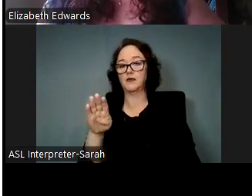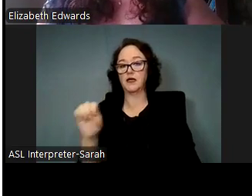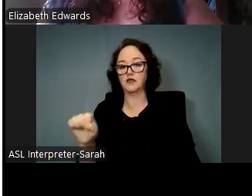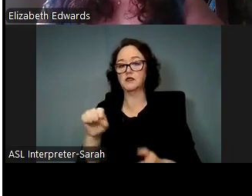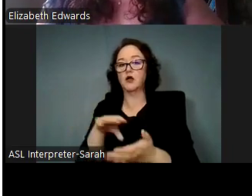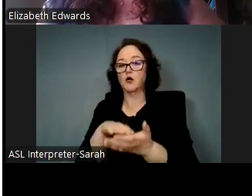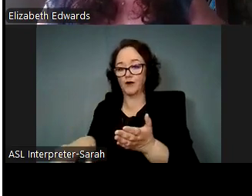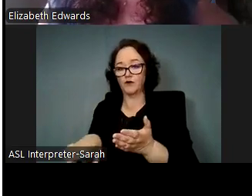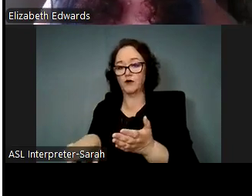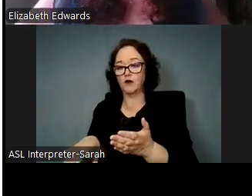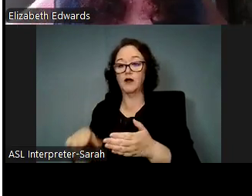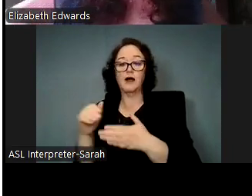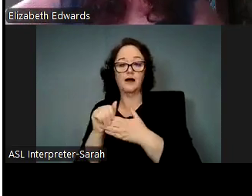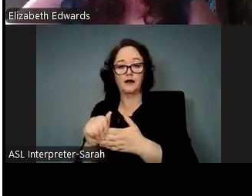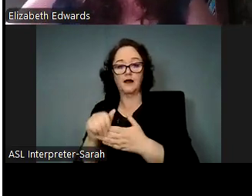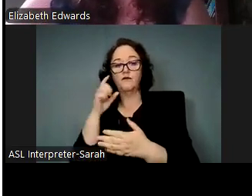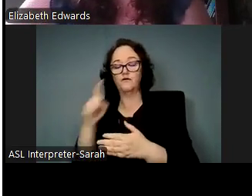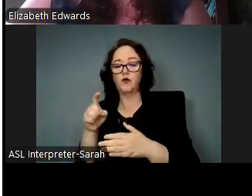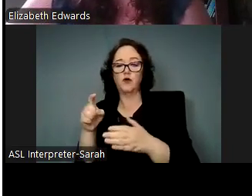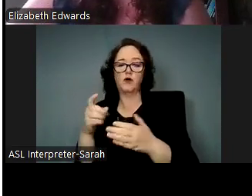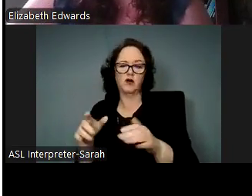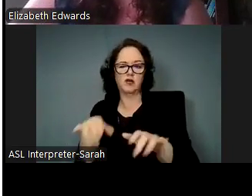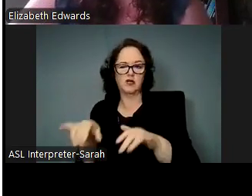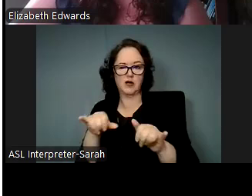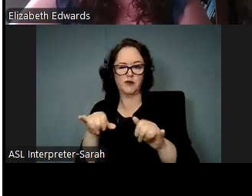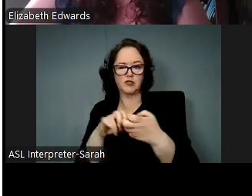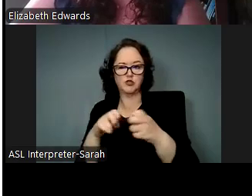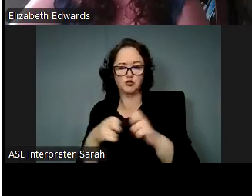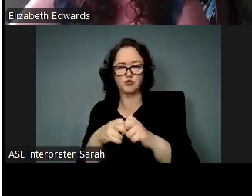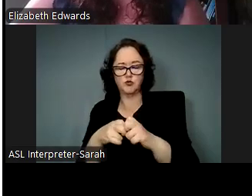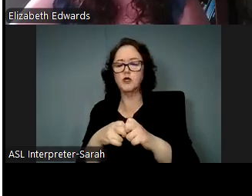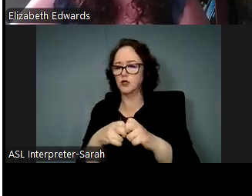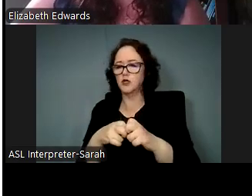believe is available on the Grassroots Projects website. And